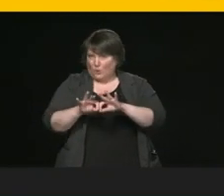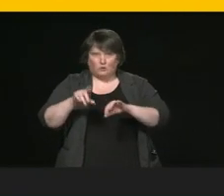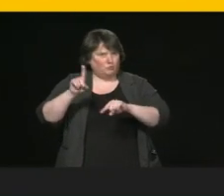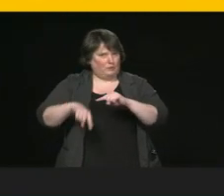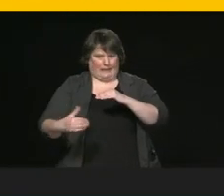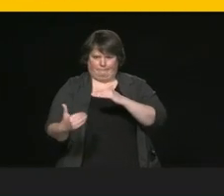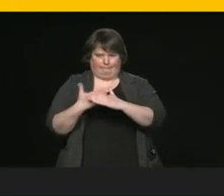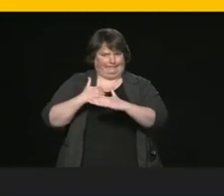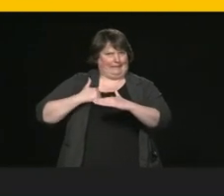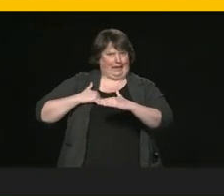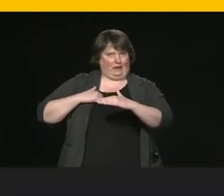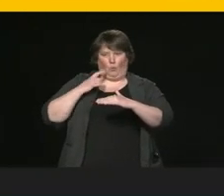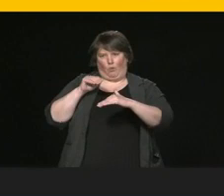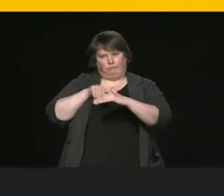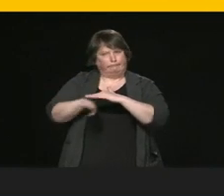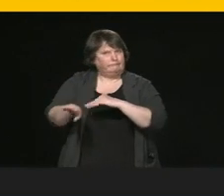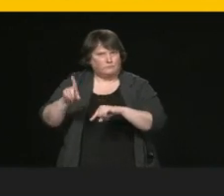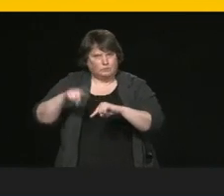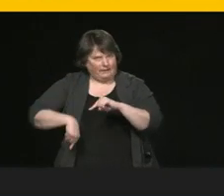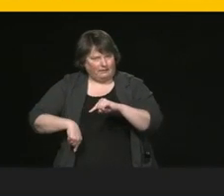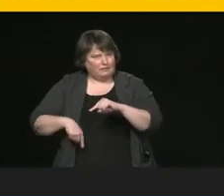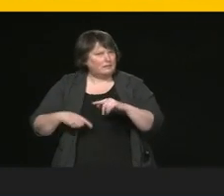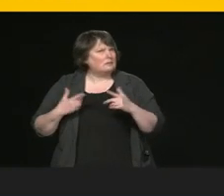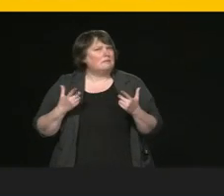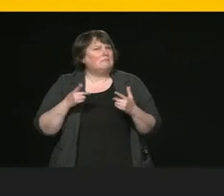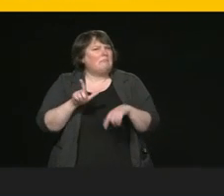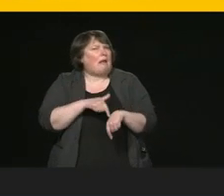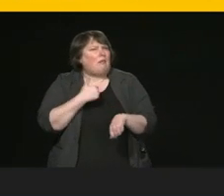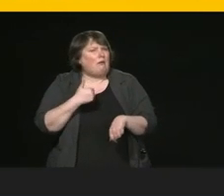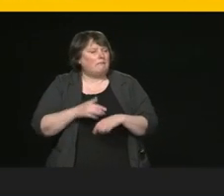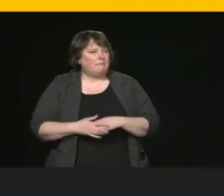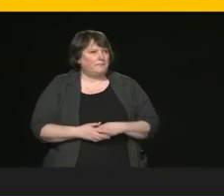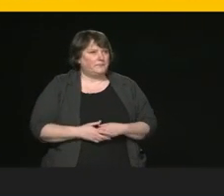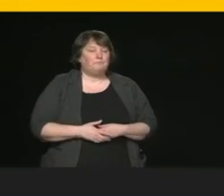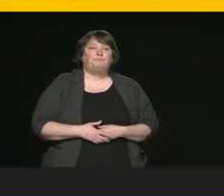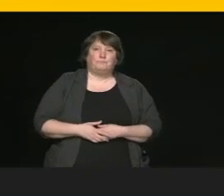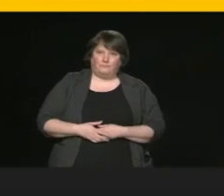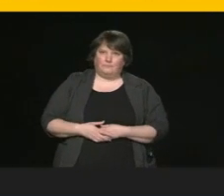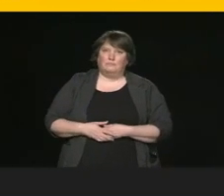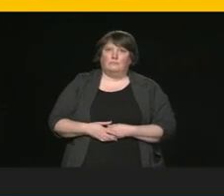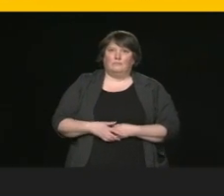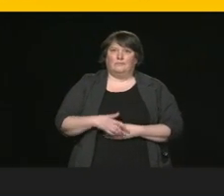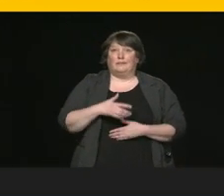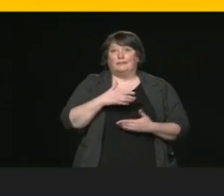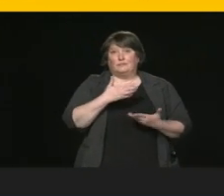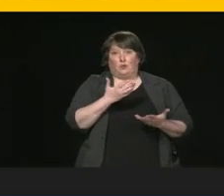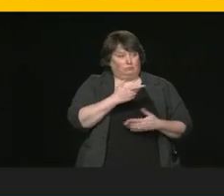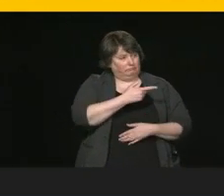IN PLACE FOR PEOPLE, NON-ESSENTIAL PEOPLE NOT CROSSING THE BORDER. Chrystia Freeland (Deputy Prime Minister): THANK YOU FOR